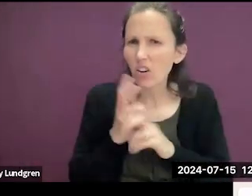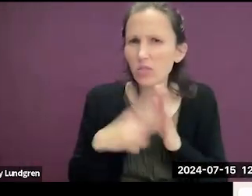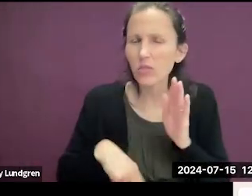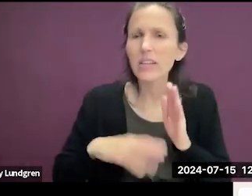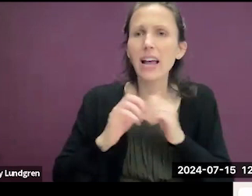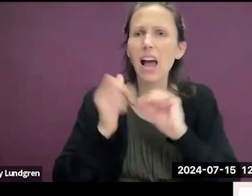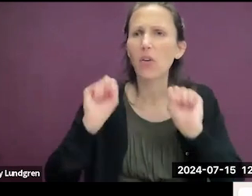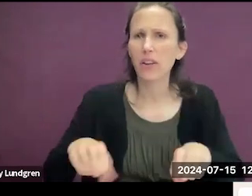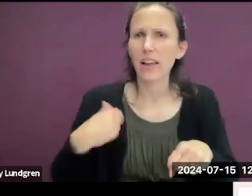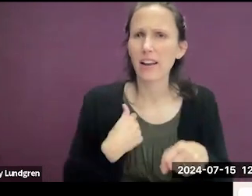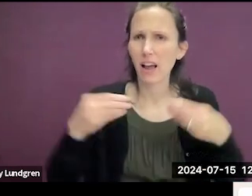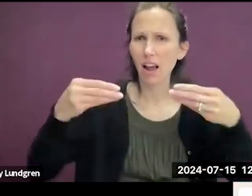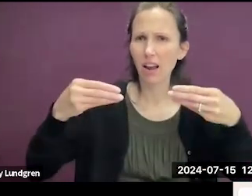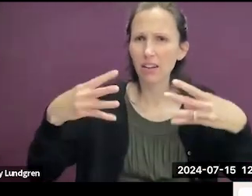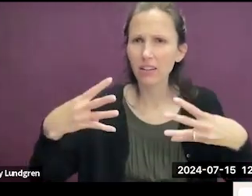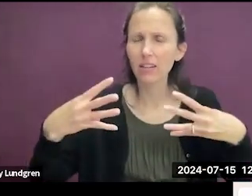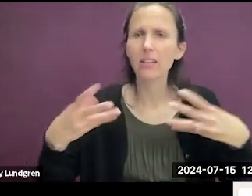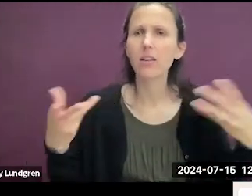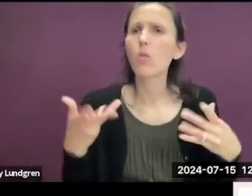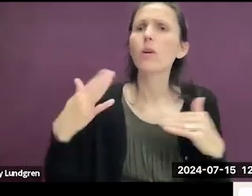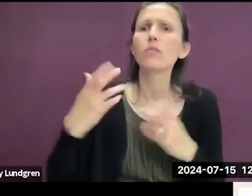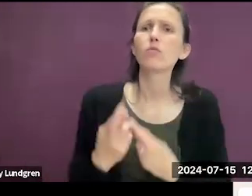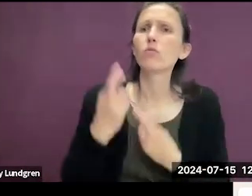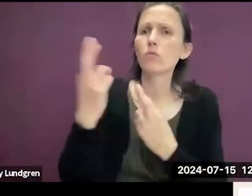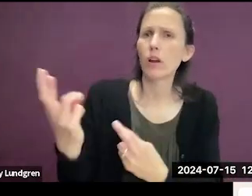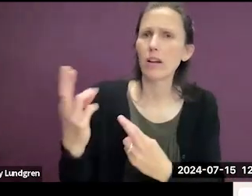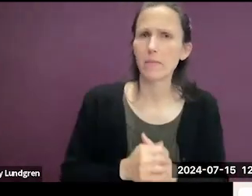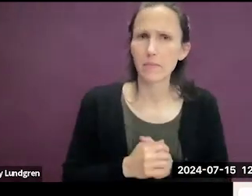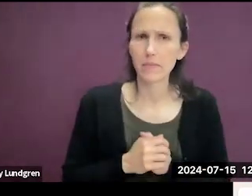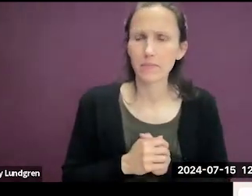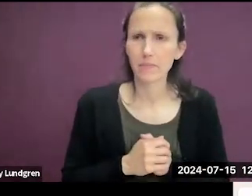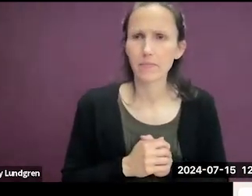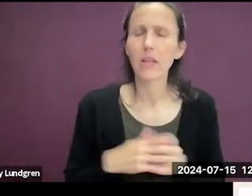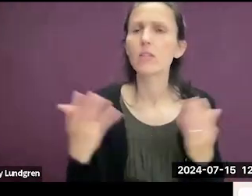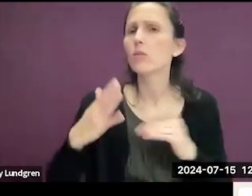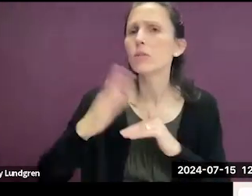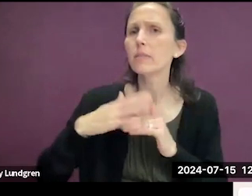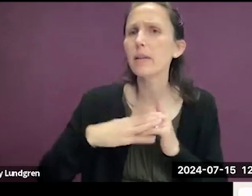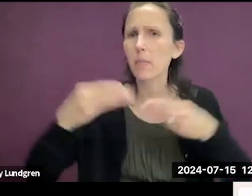and what should I increase it to? So what's our guideline for our minimum line spacing?